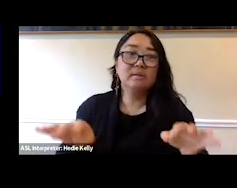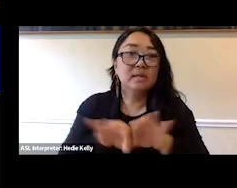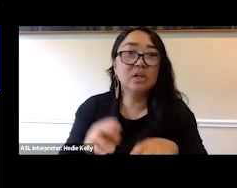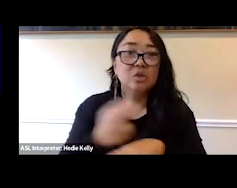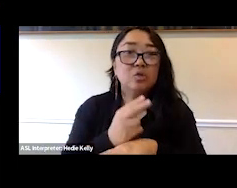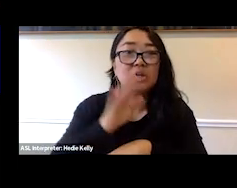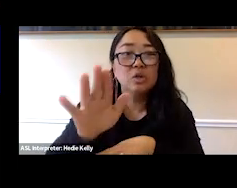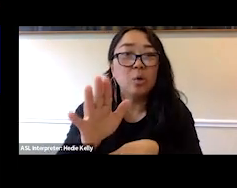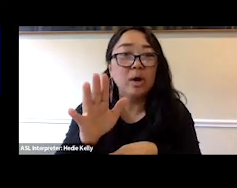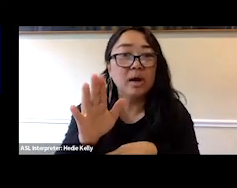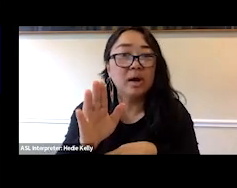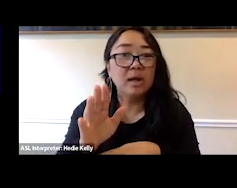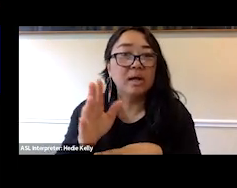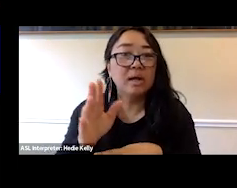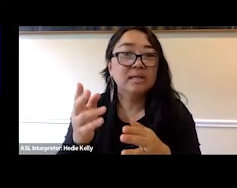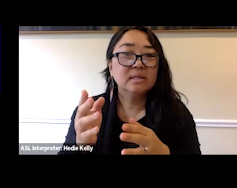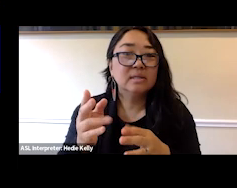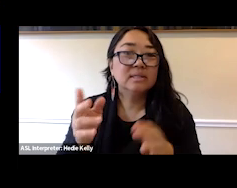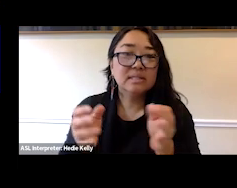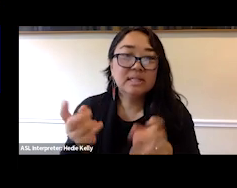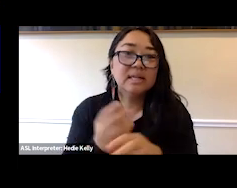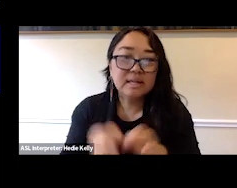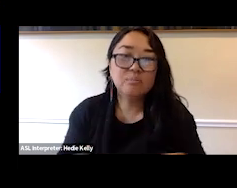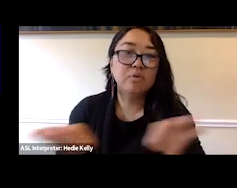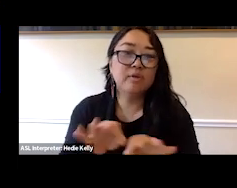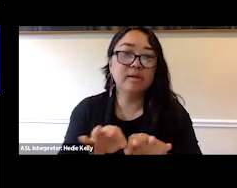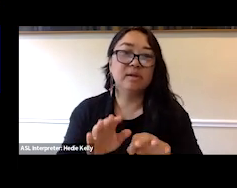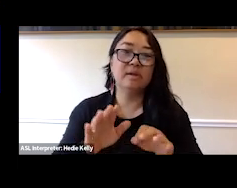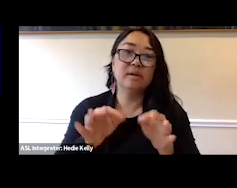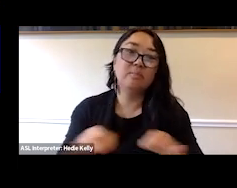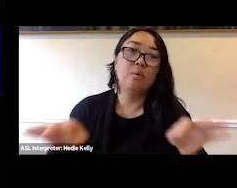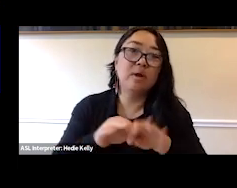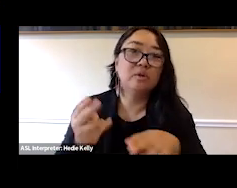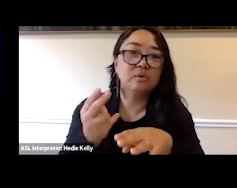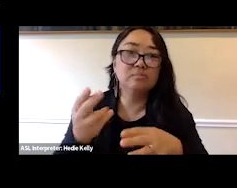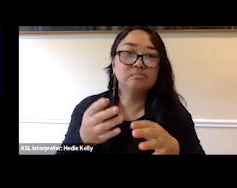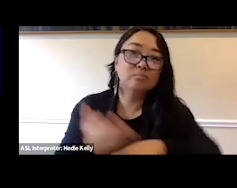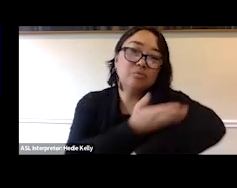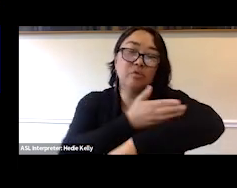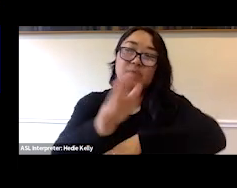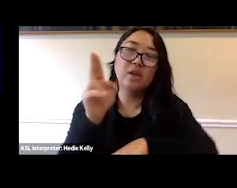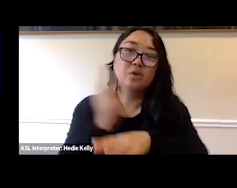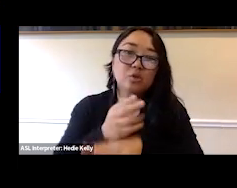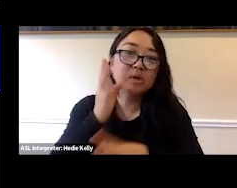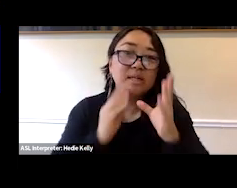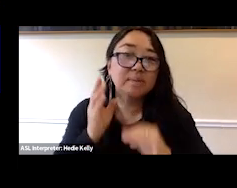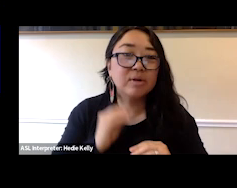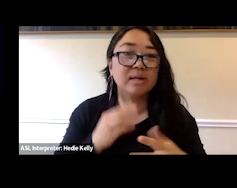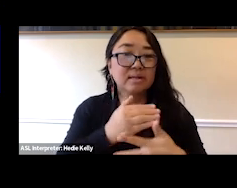constraint or not due to a disability necessary for some, useful for all. When you organize your information